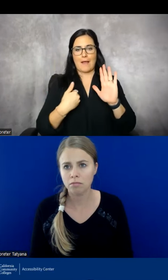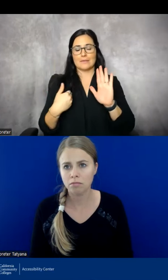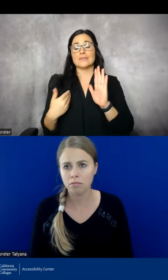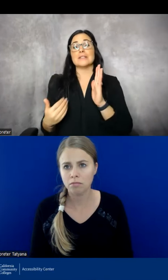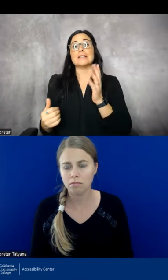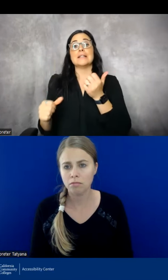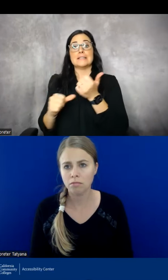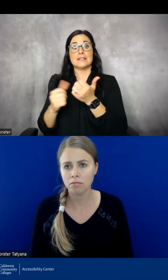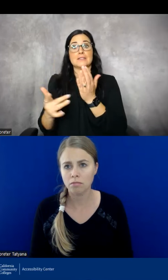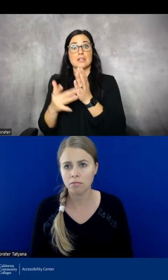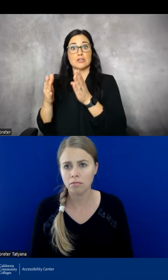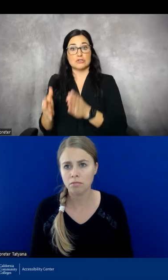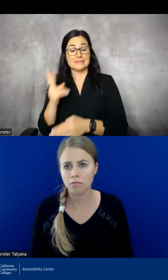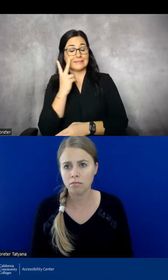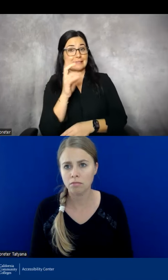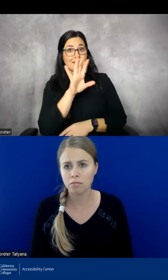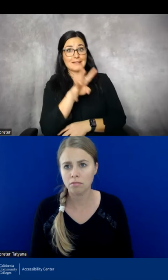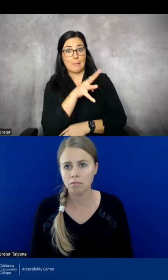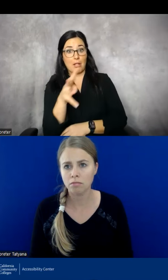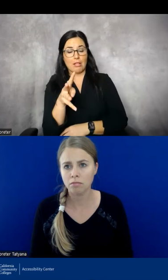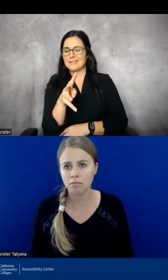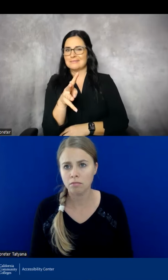and in this case it will have empty table.